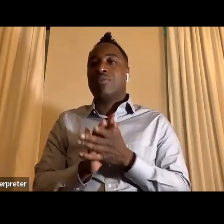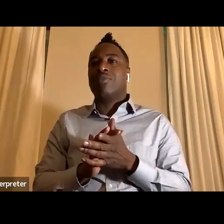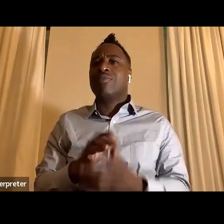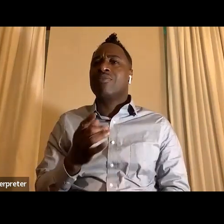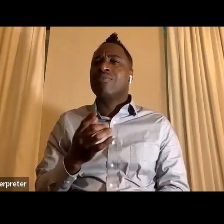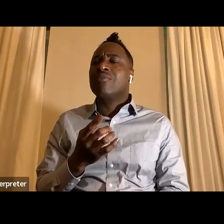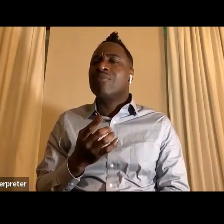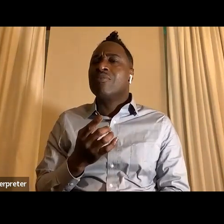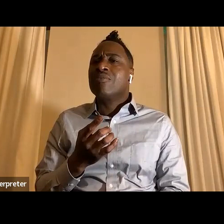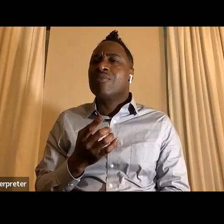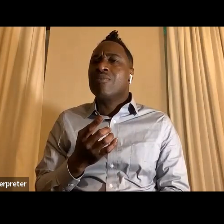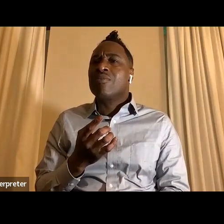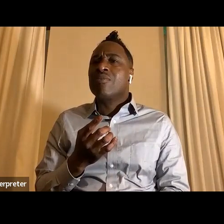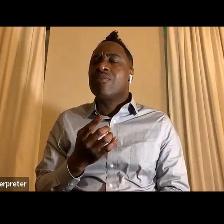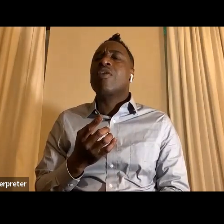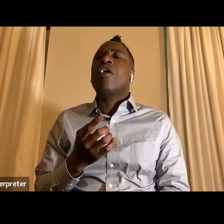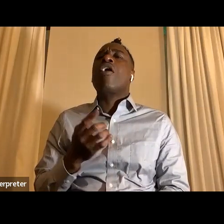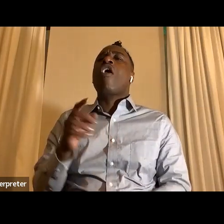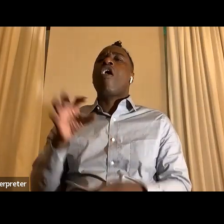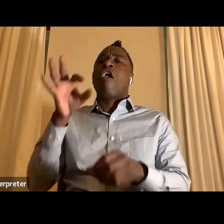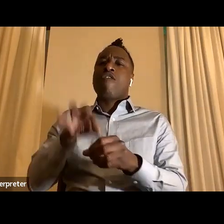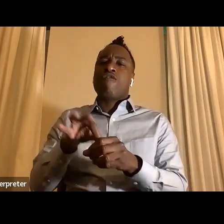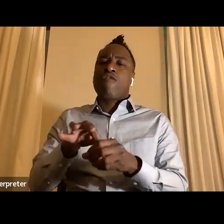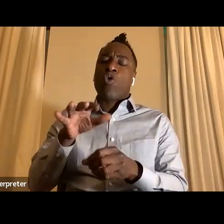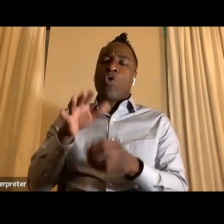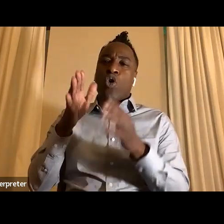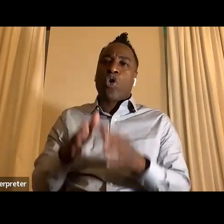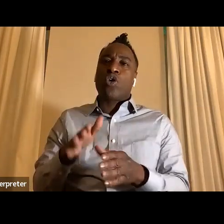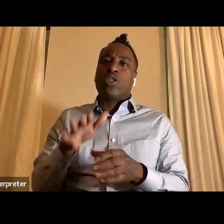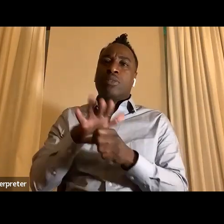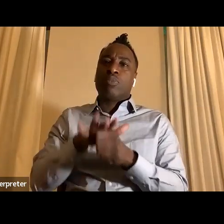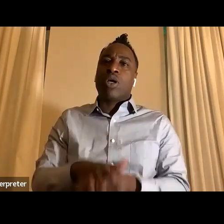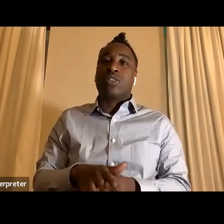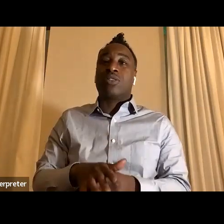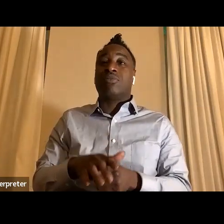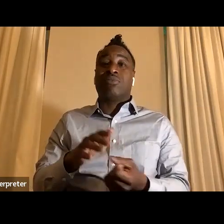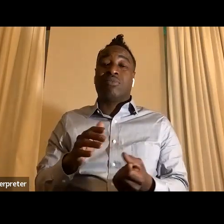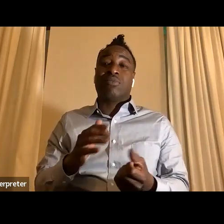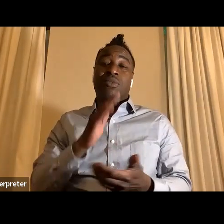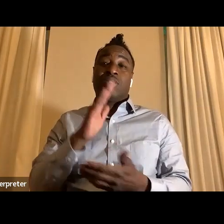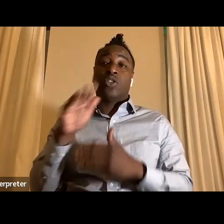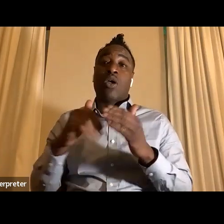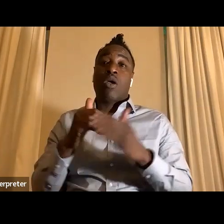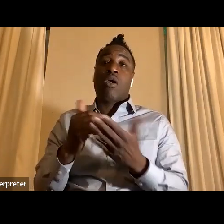things like voter suppression and all those that just pour into the collective effort to suppress our communities